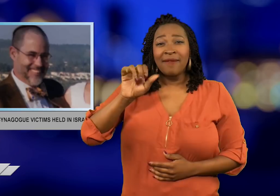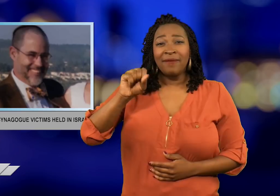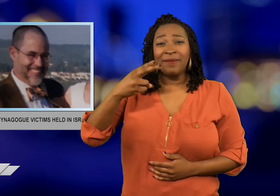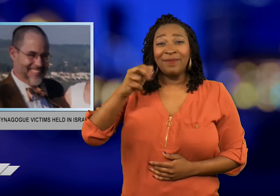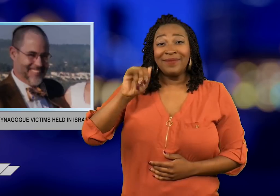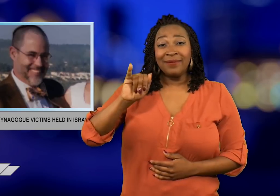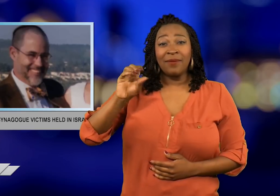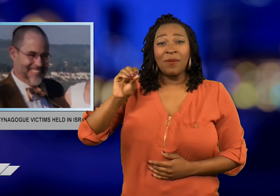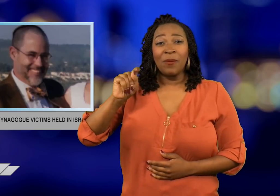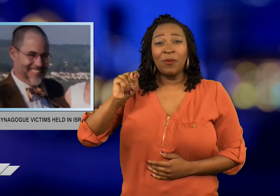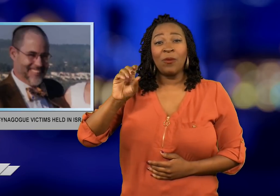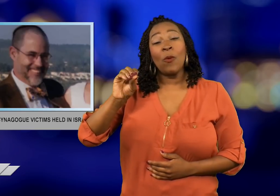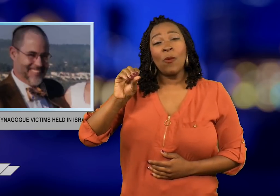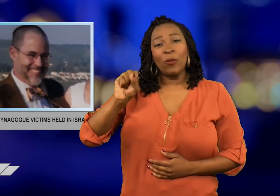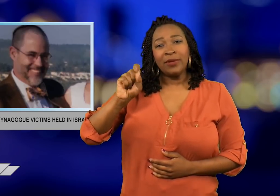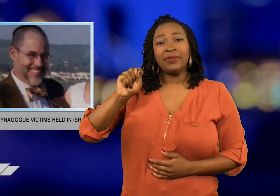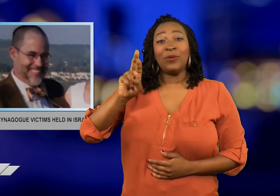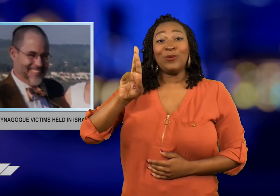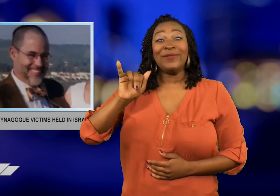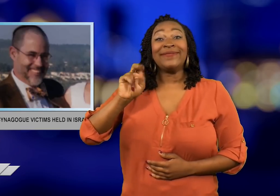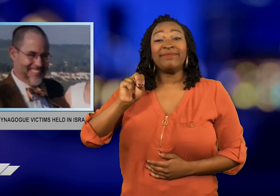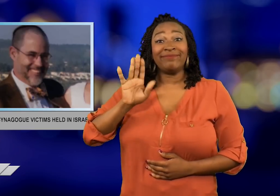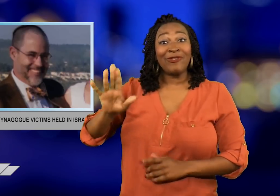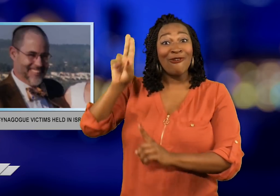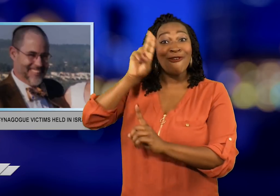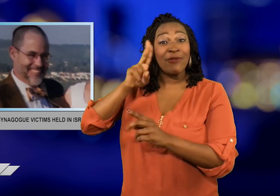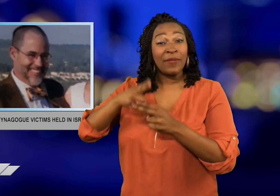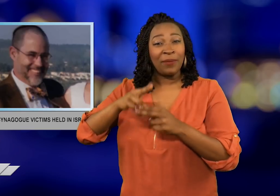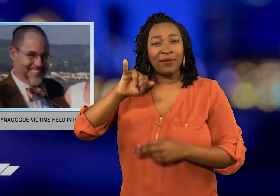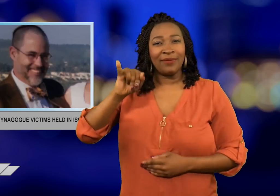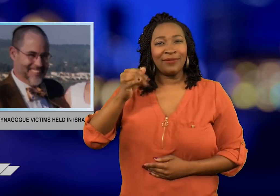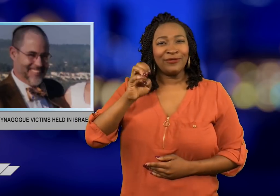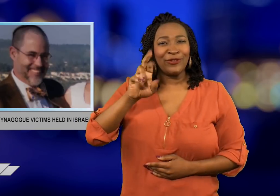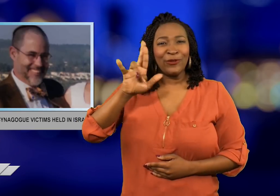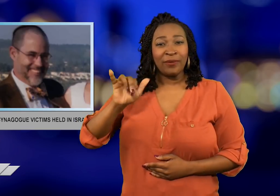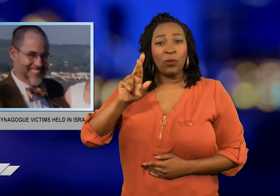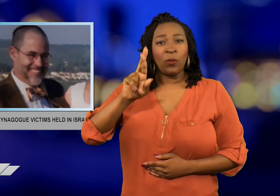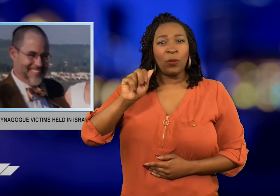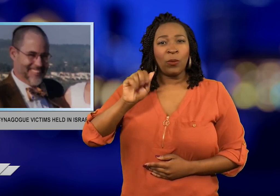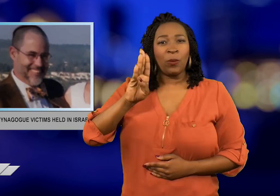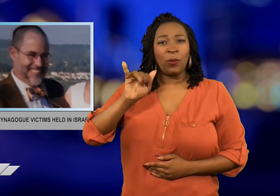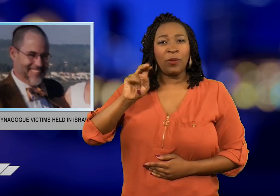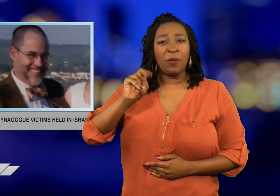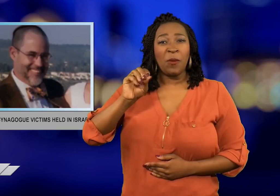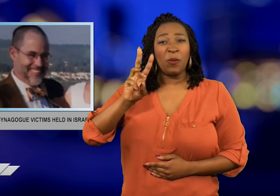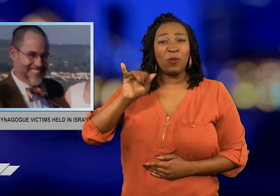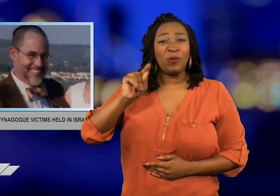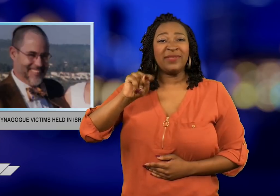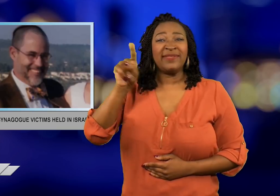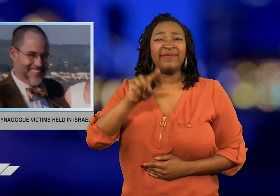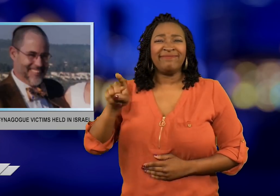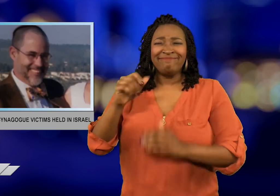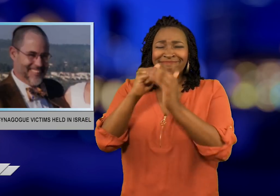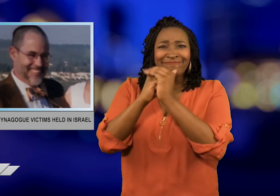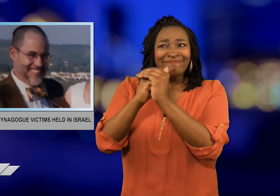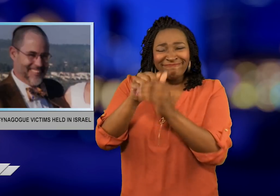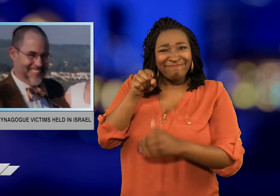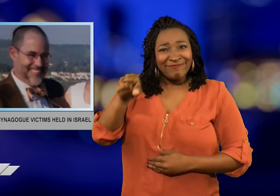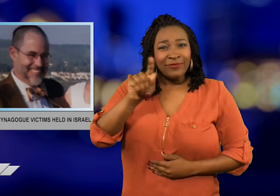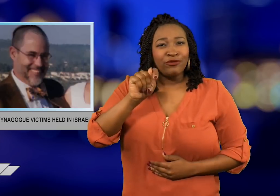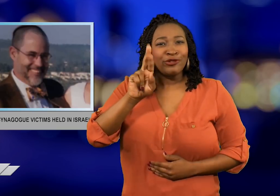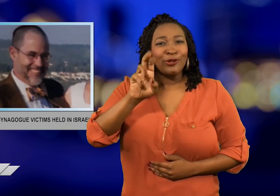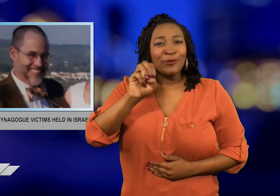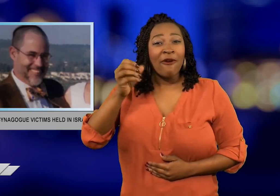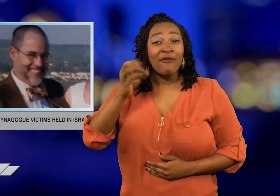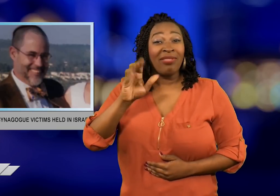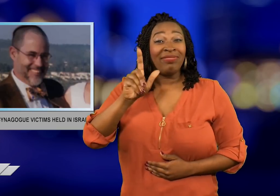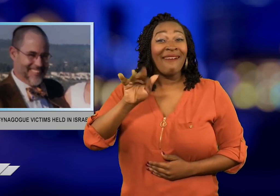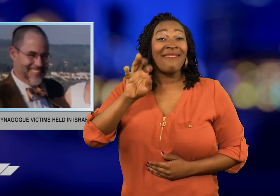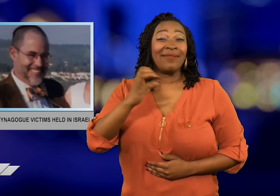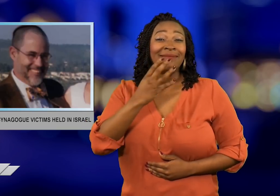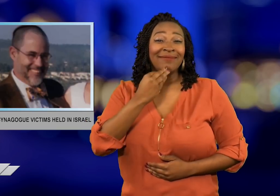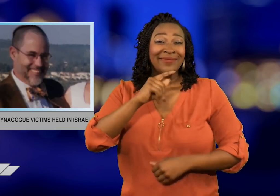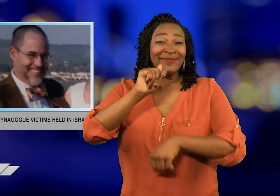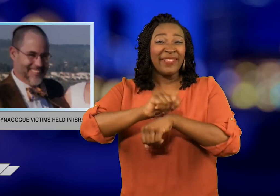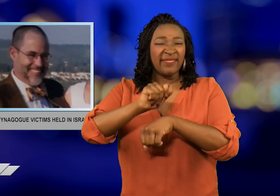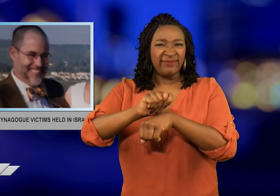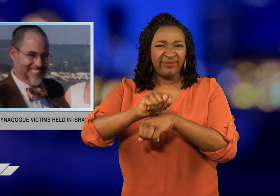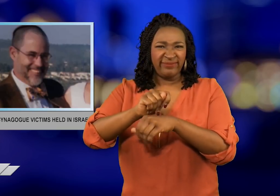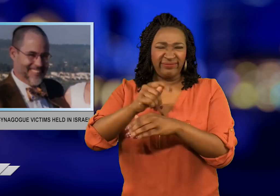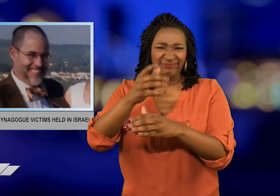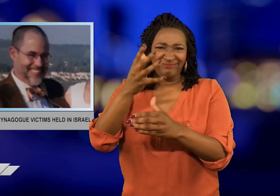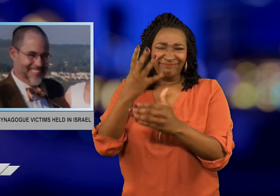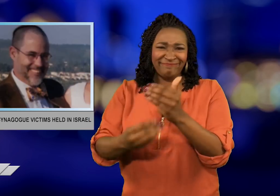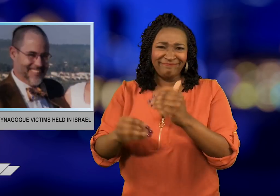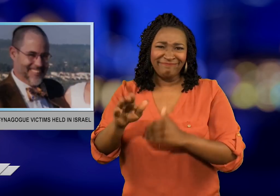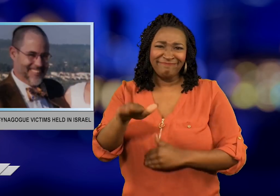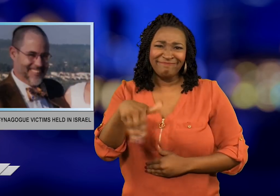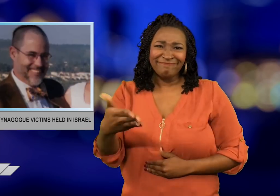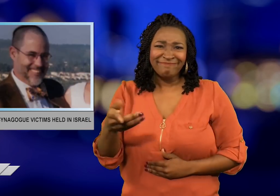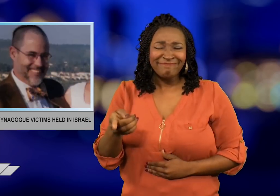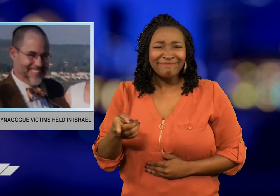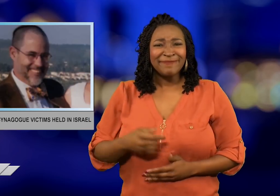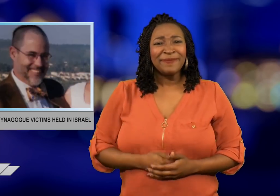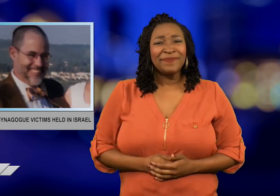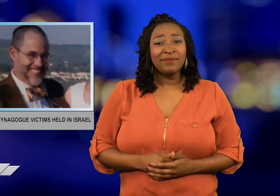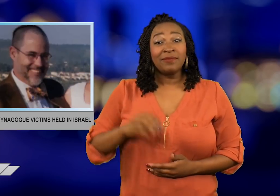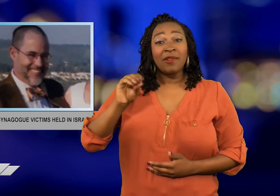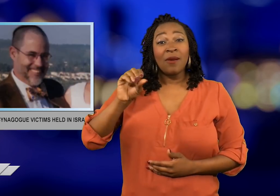Avishai Ostrin lost his uncle Jerry Rabinowitz at the Tree of Life synagogue.